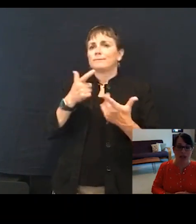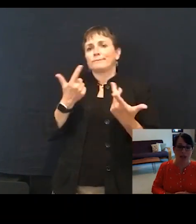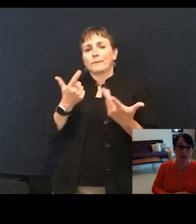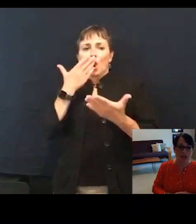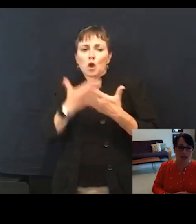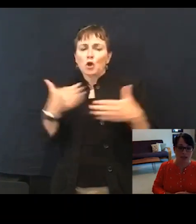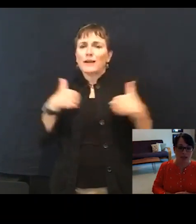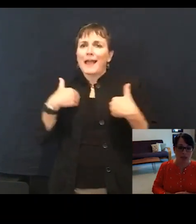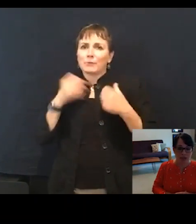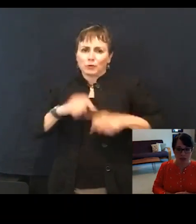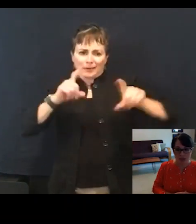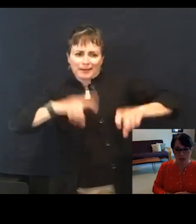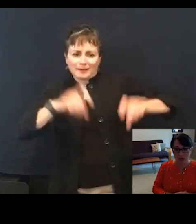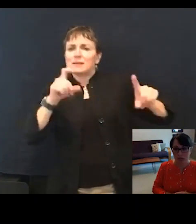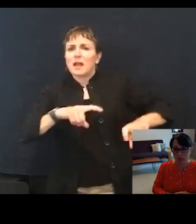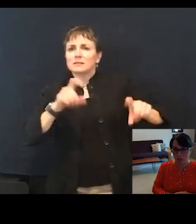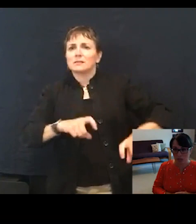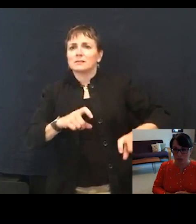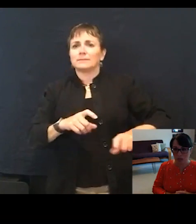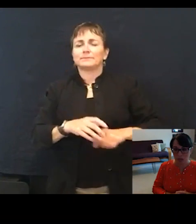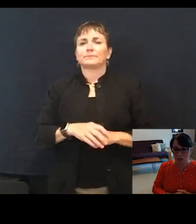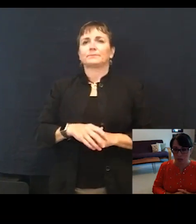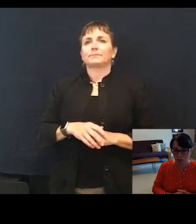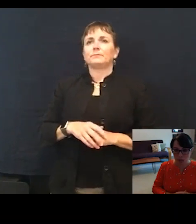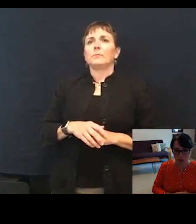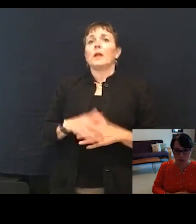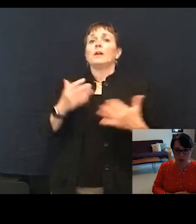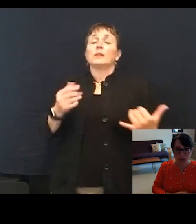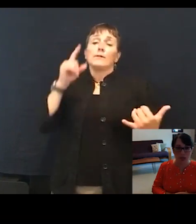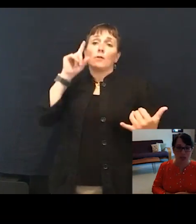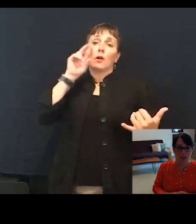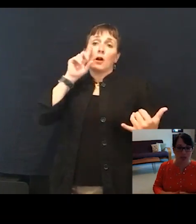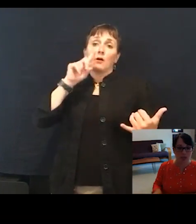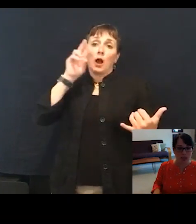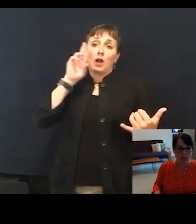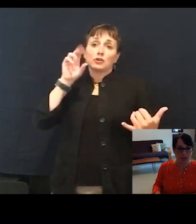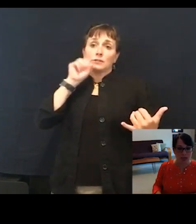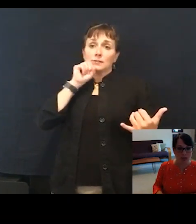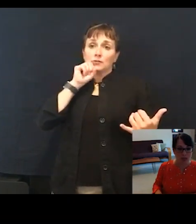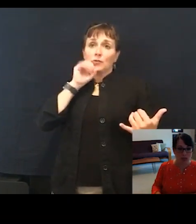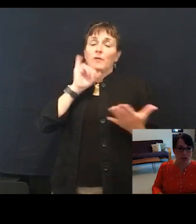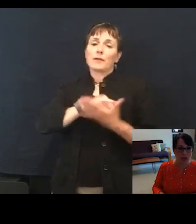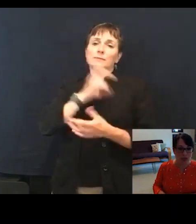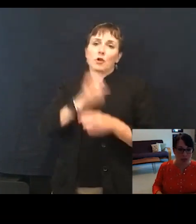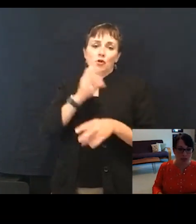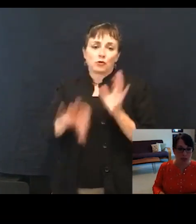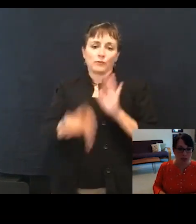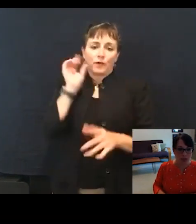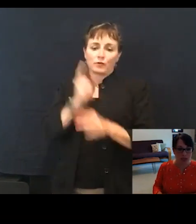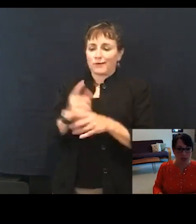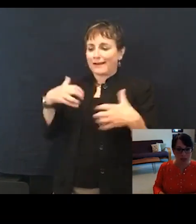And in Usher syndrome, that has been a bit of a hurdle. So the mouse that everyone relied upon for many years